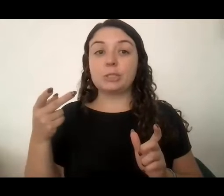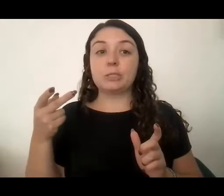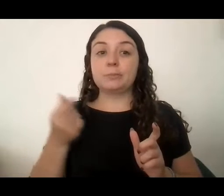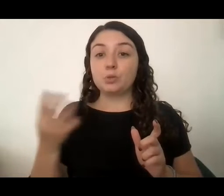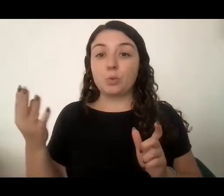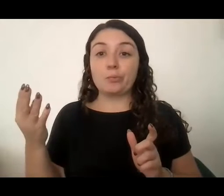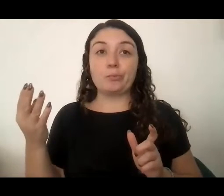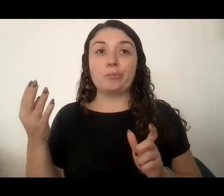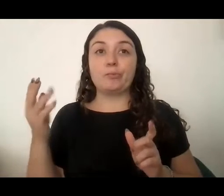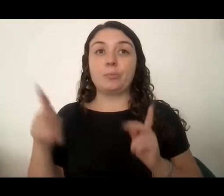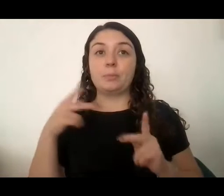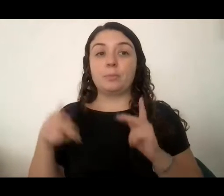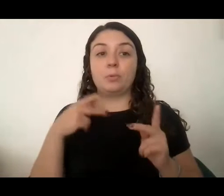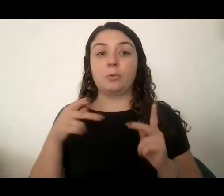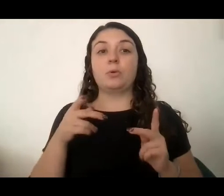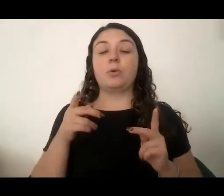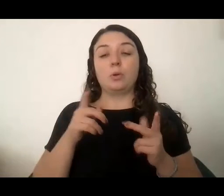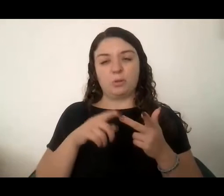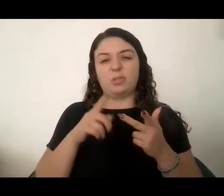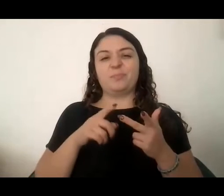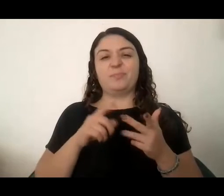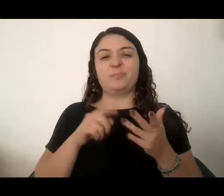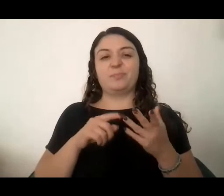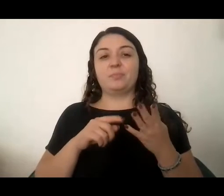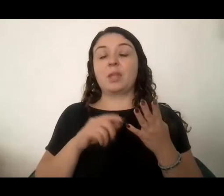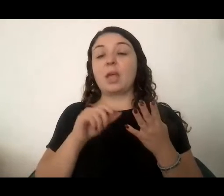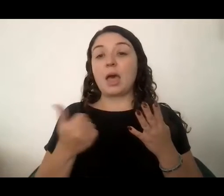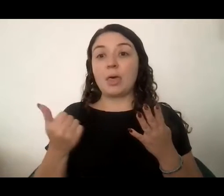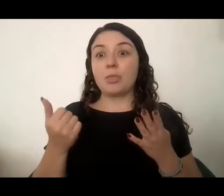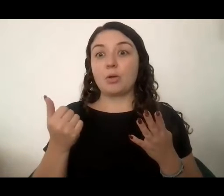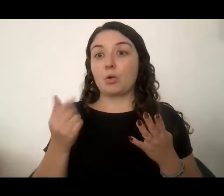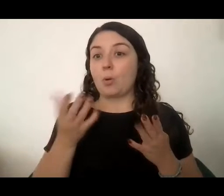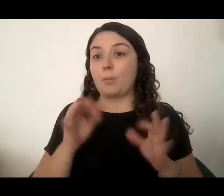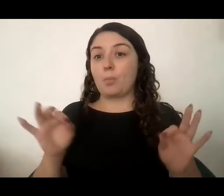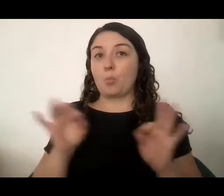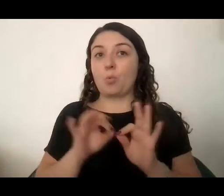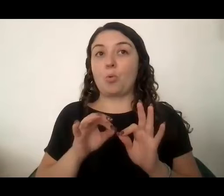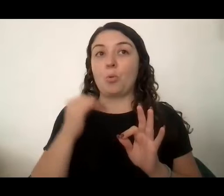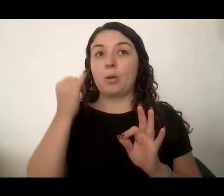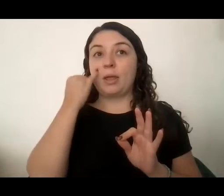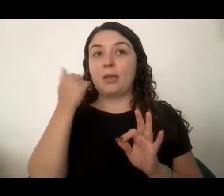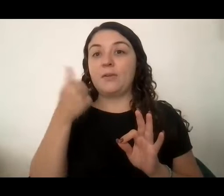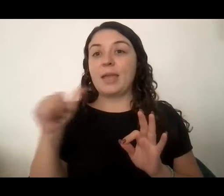same lines, the other thing that Social Security will want to know is if there are any co owners